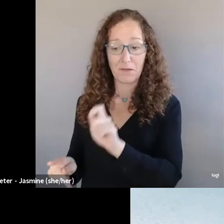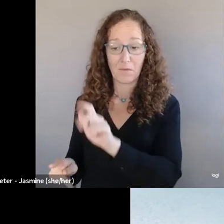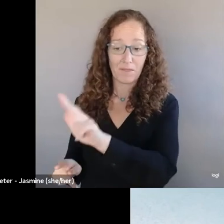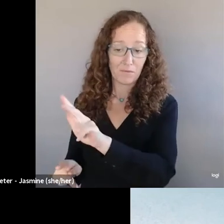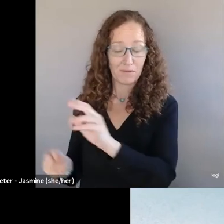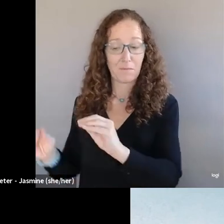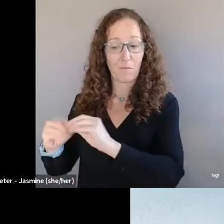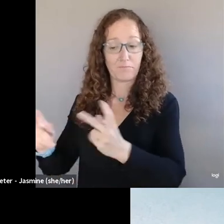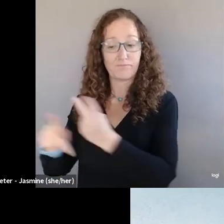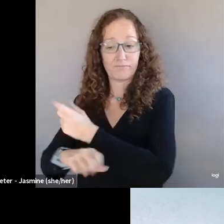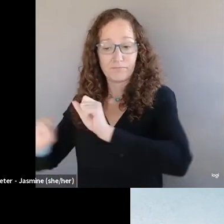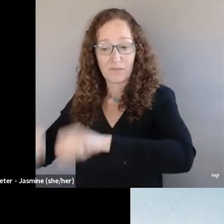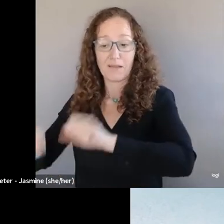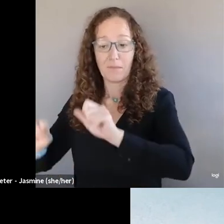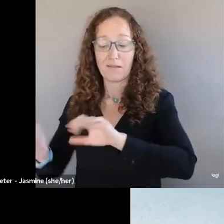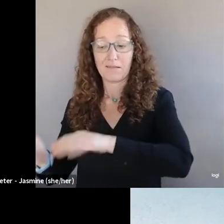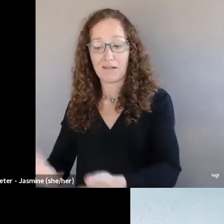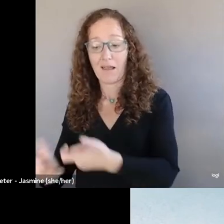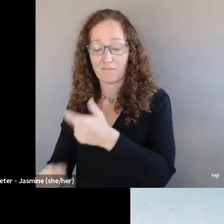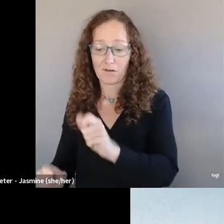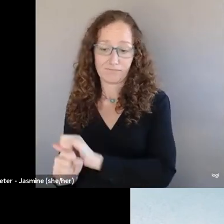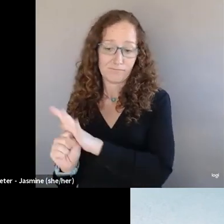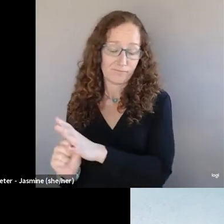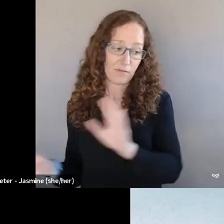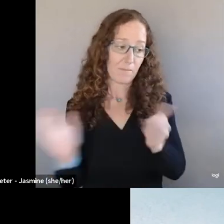undergraduates. So, this is the racial trade off. That happens